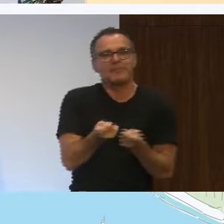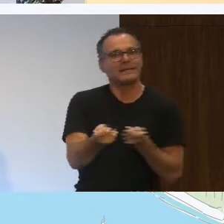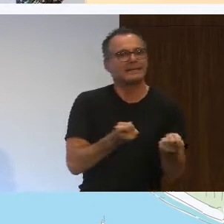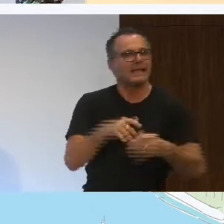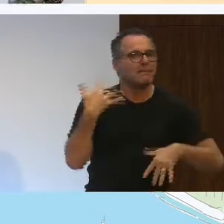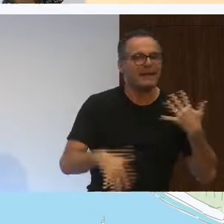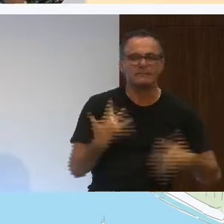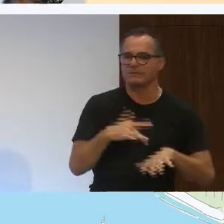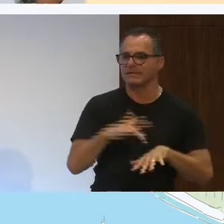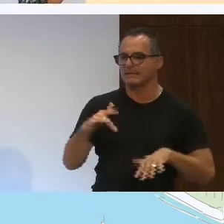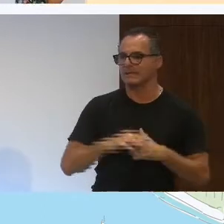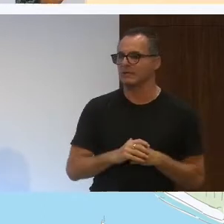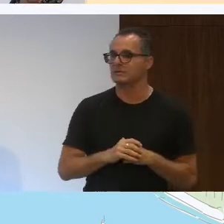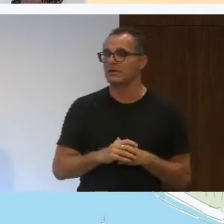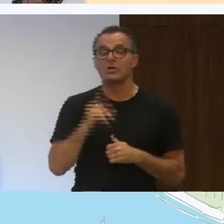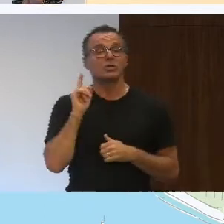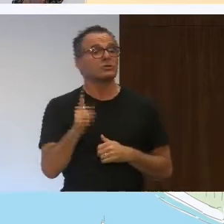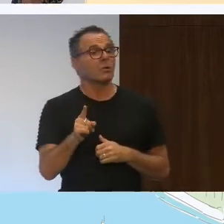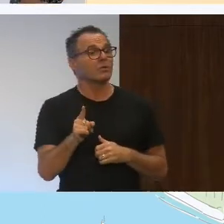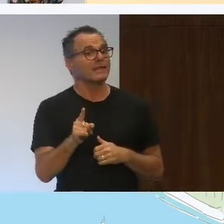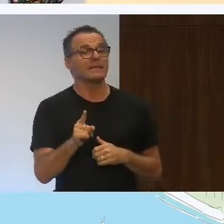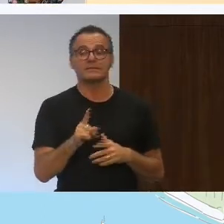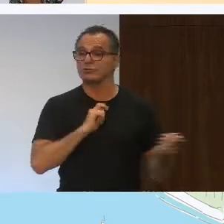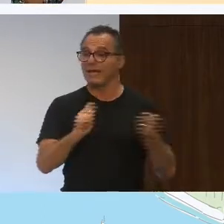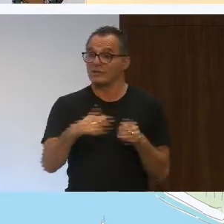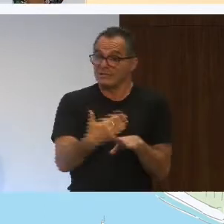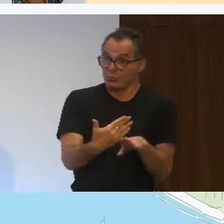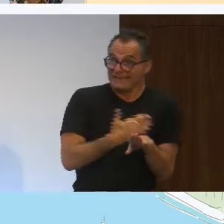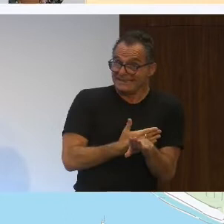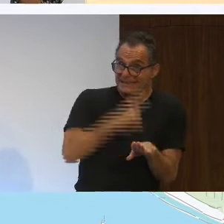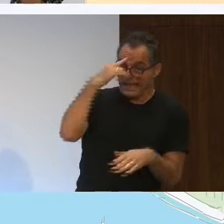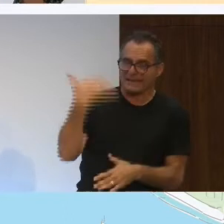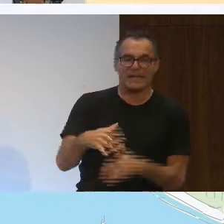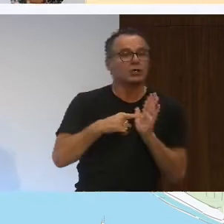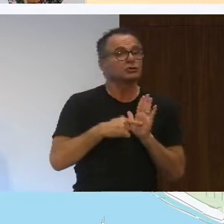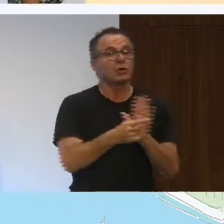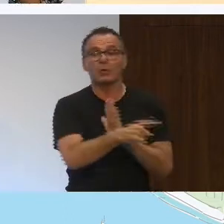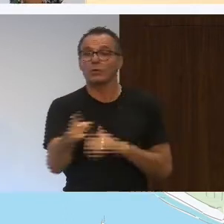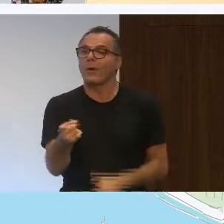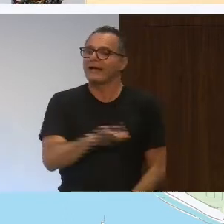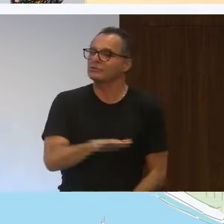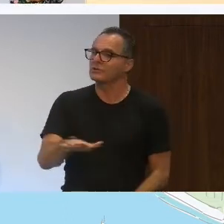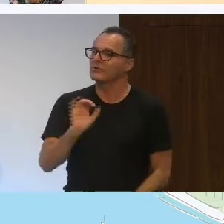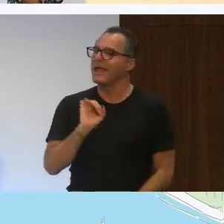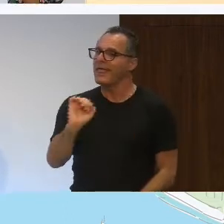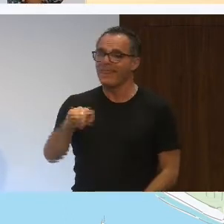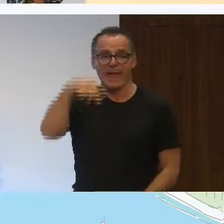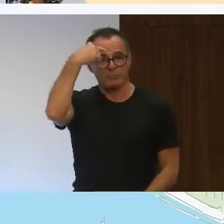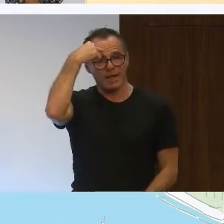So really, you know, these changes preceding headache showing you and showing the children that their brains are abnormal before